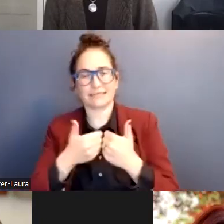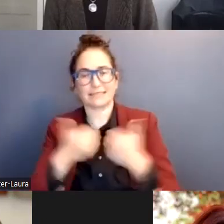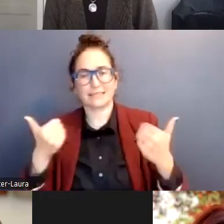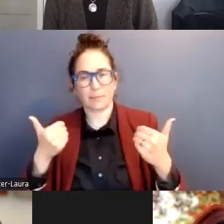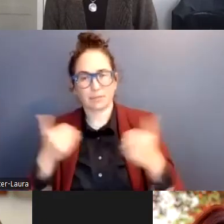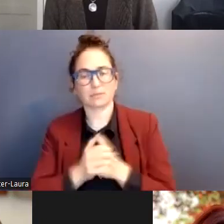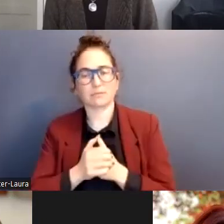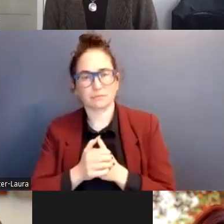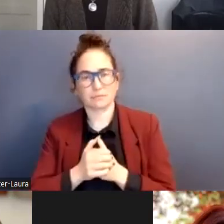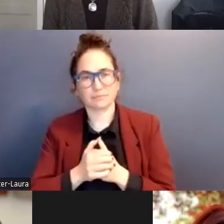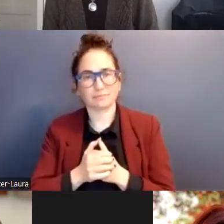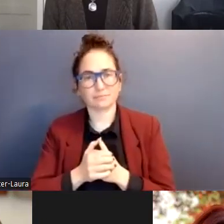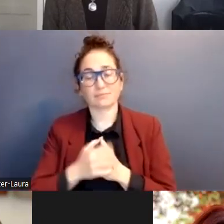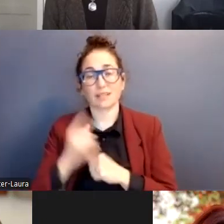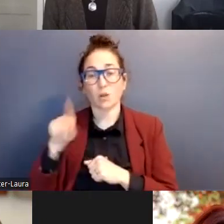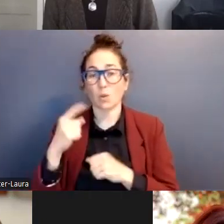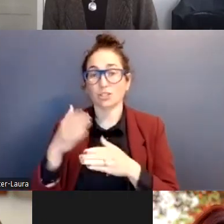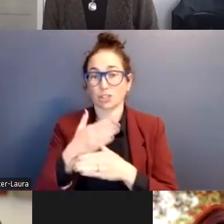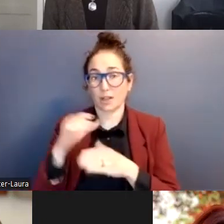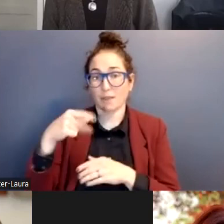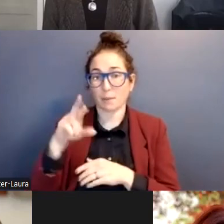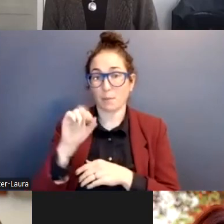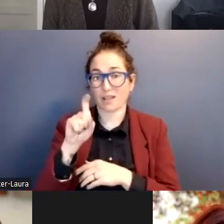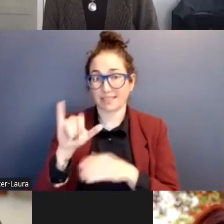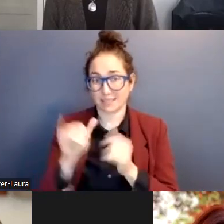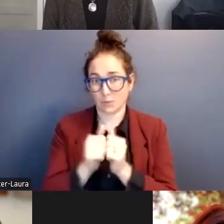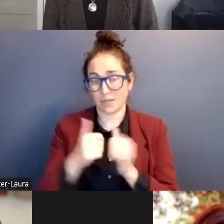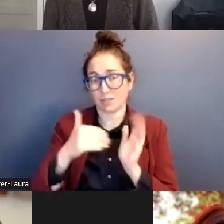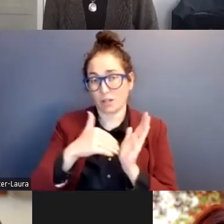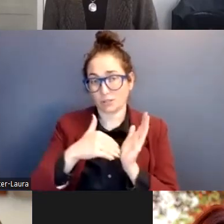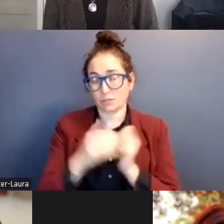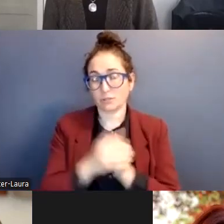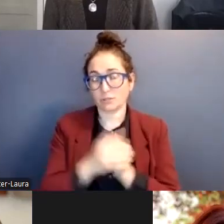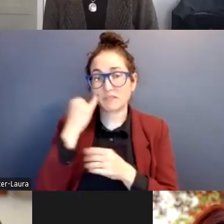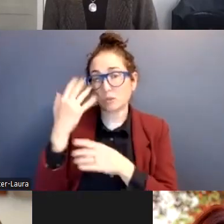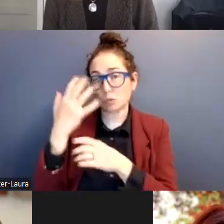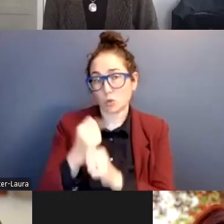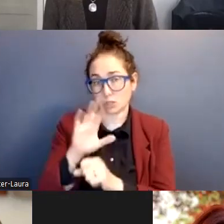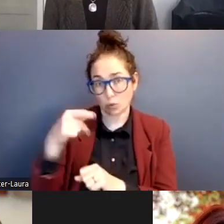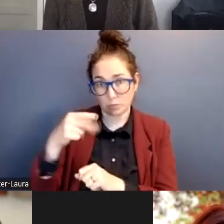Directive and then only share the proxy with your doctors. Assuming you trust the proxy,